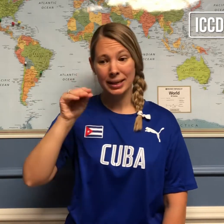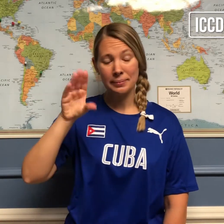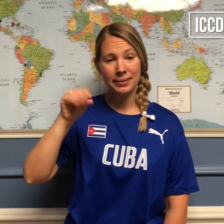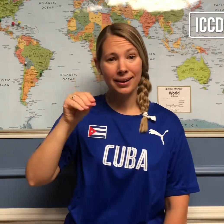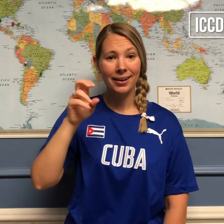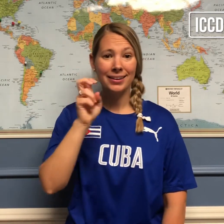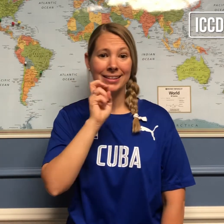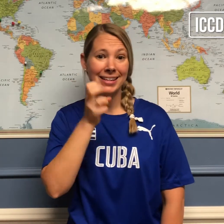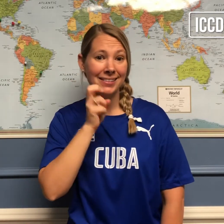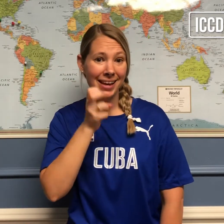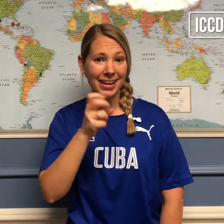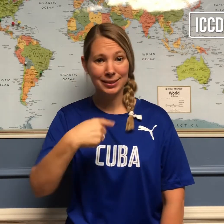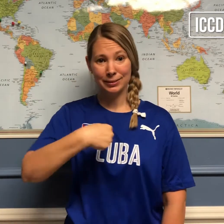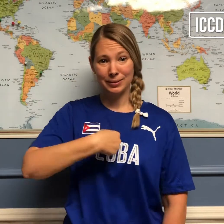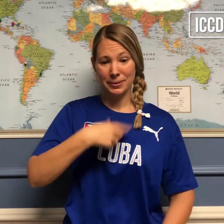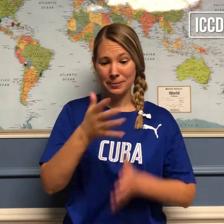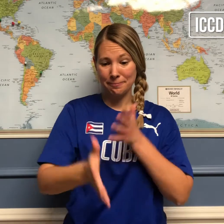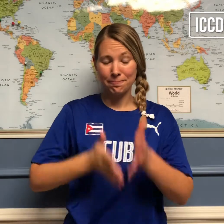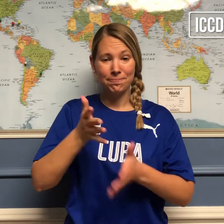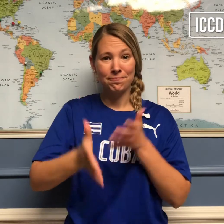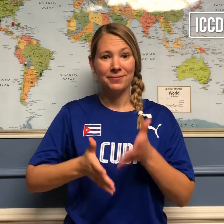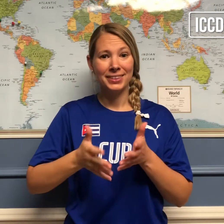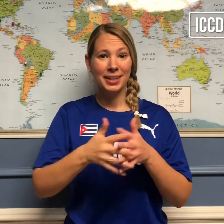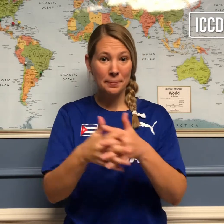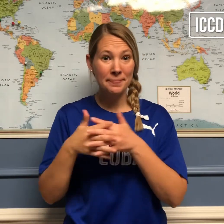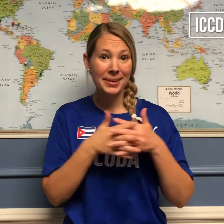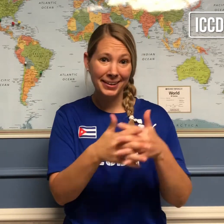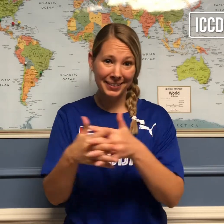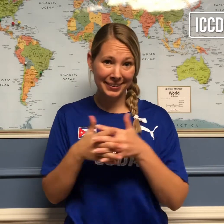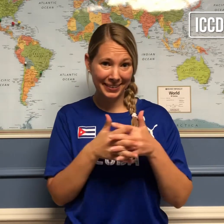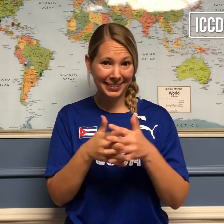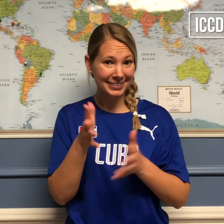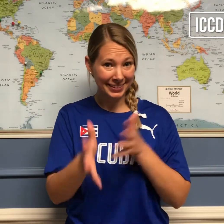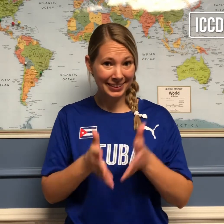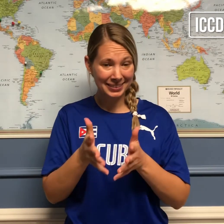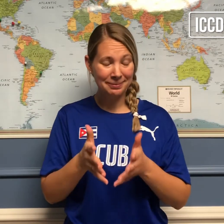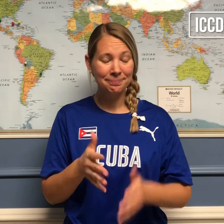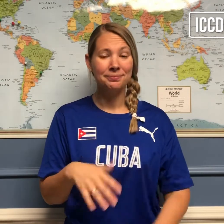when they speak English I will sign American Sign Language